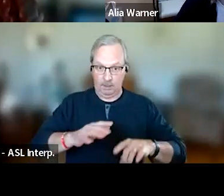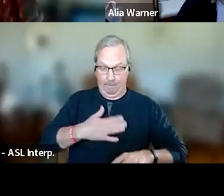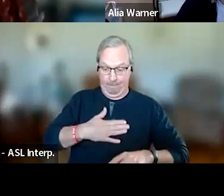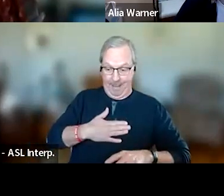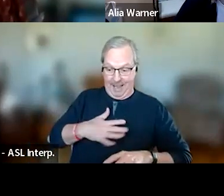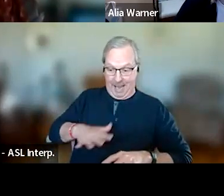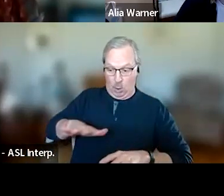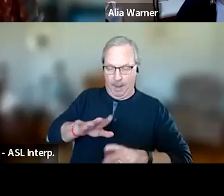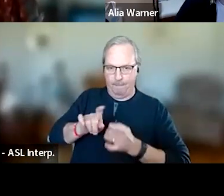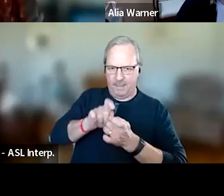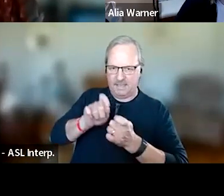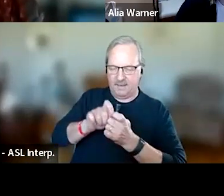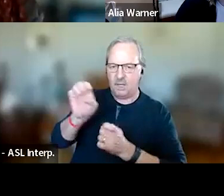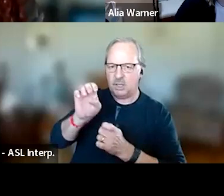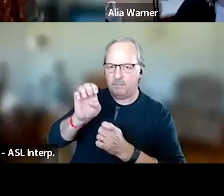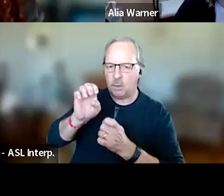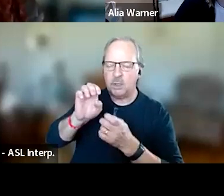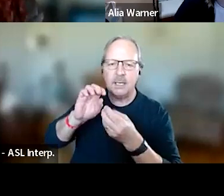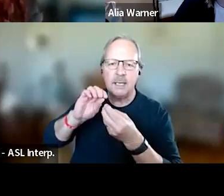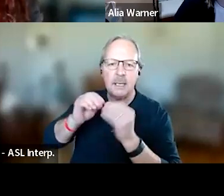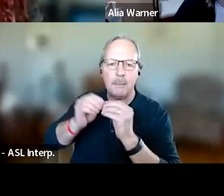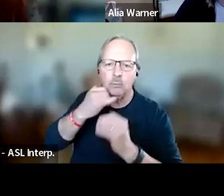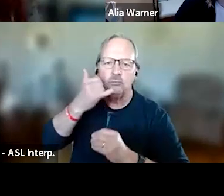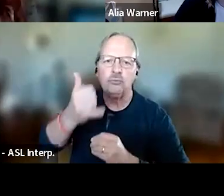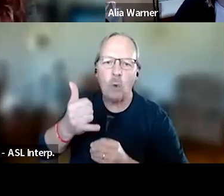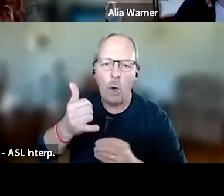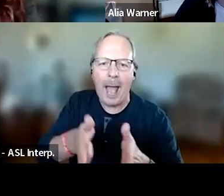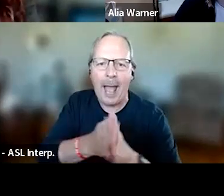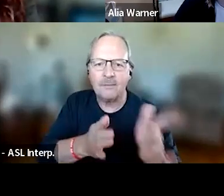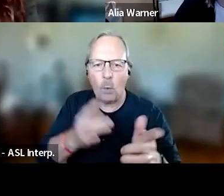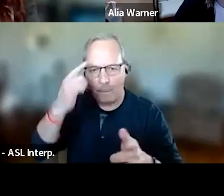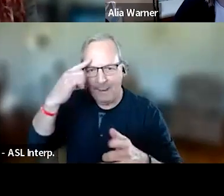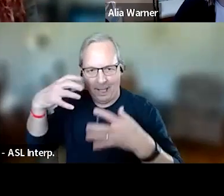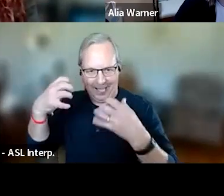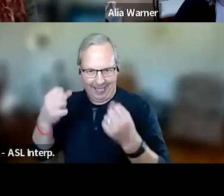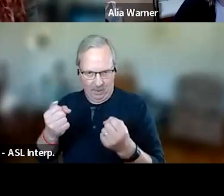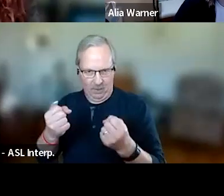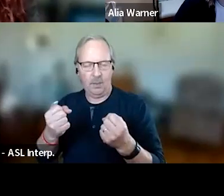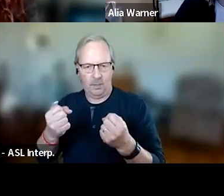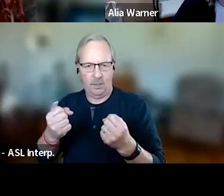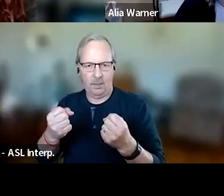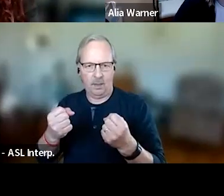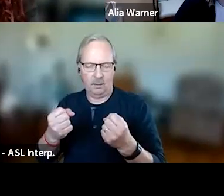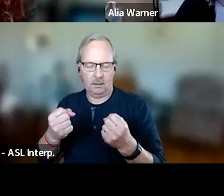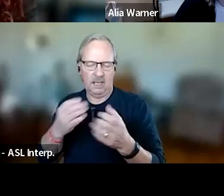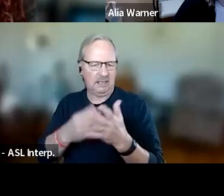emergency numbers that you can call to request a mental health constable or someone be involved